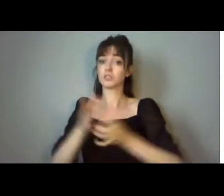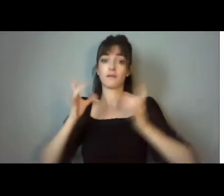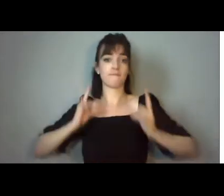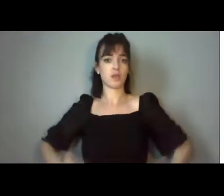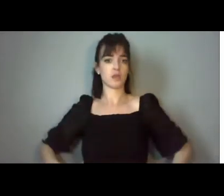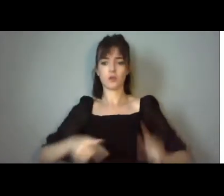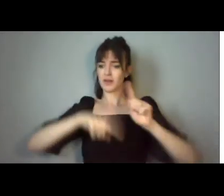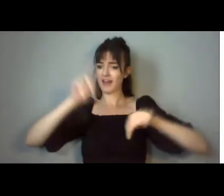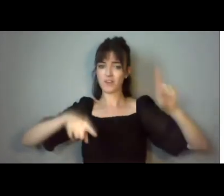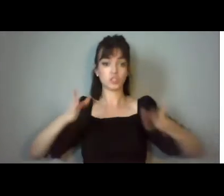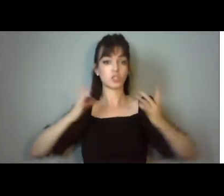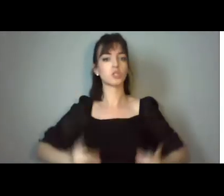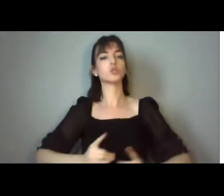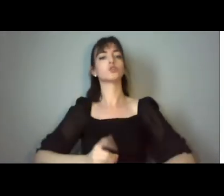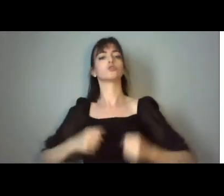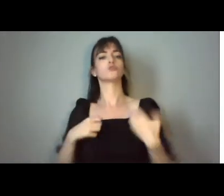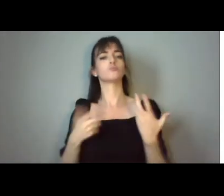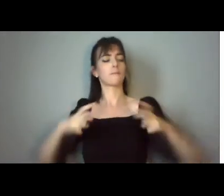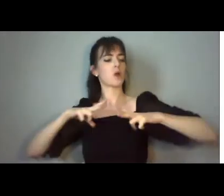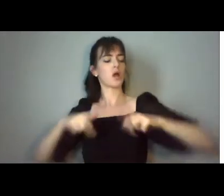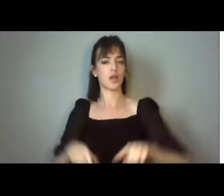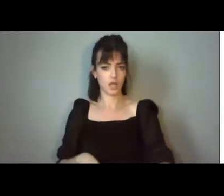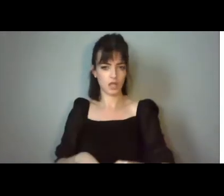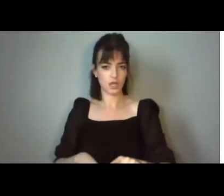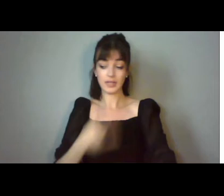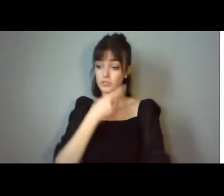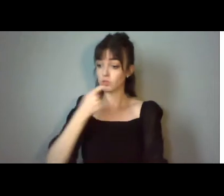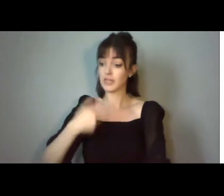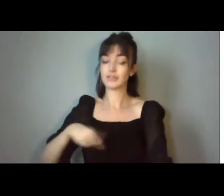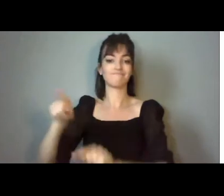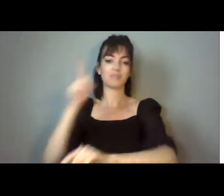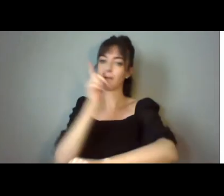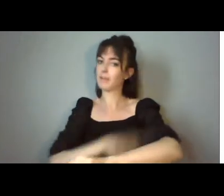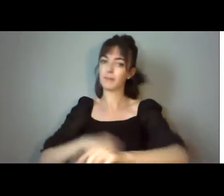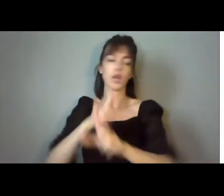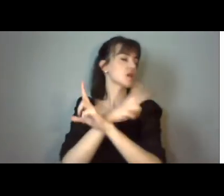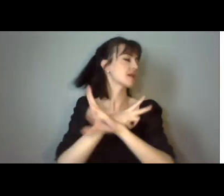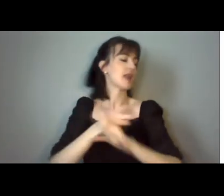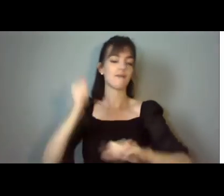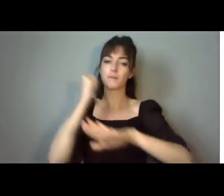and affirms that impairment can never be the basis for the denial or diminishment of human rights.